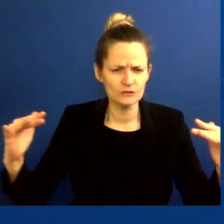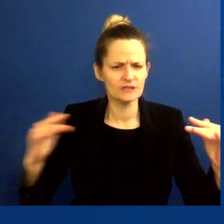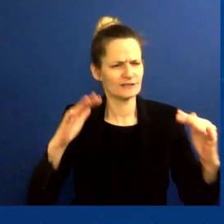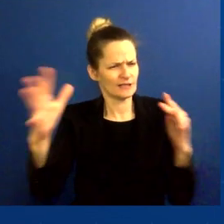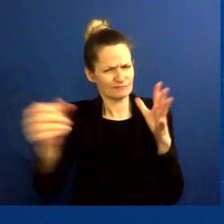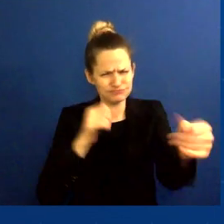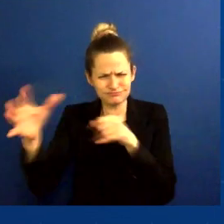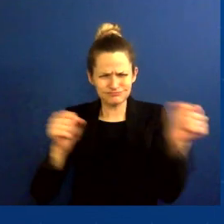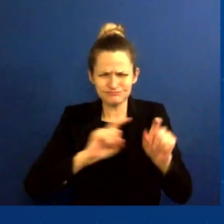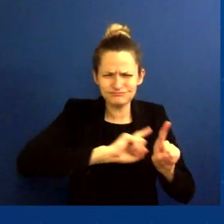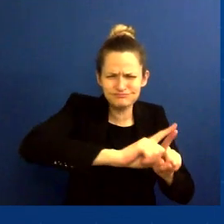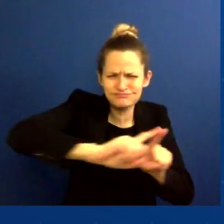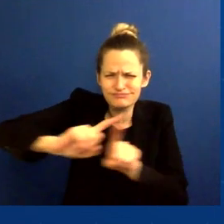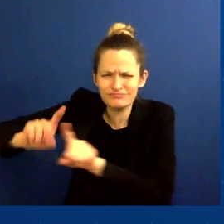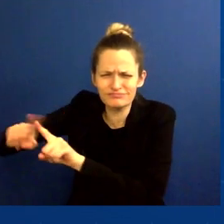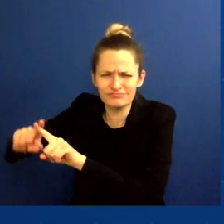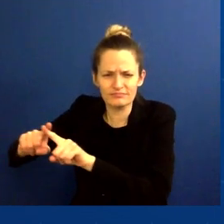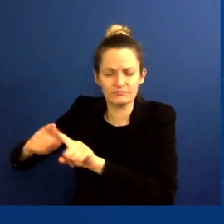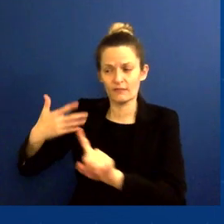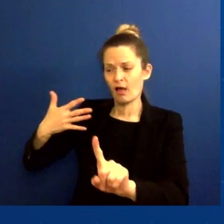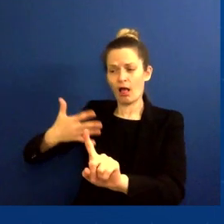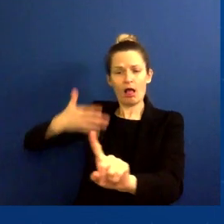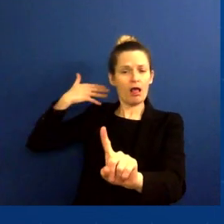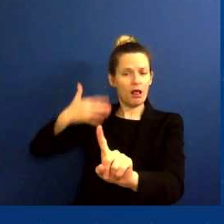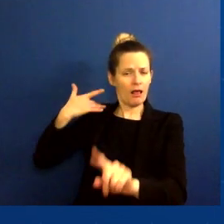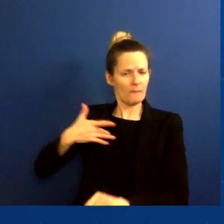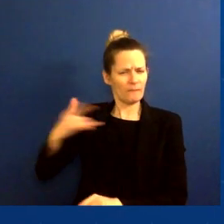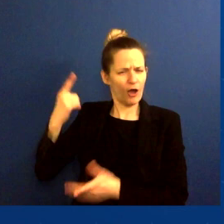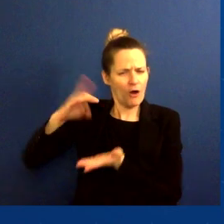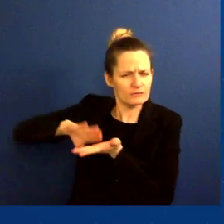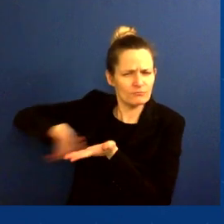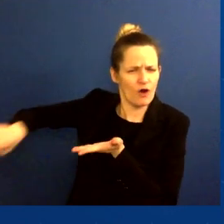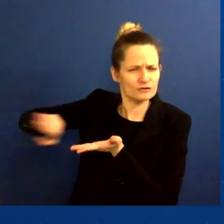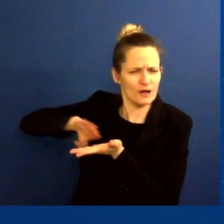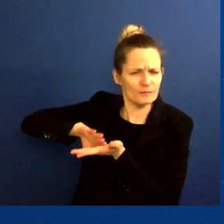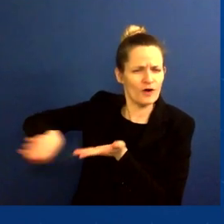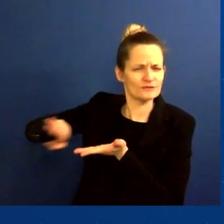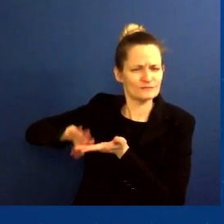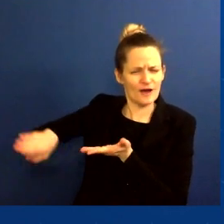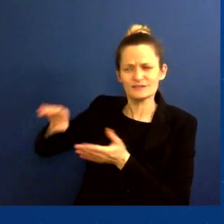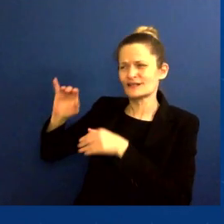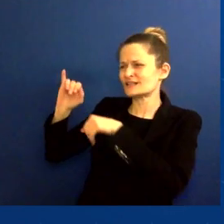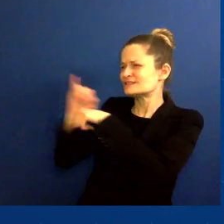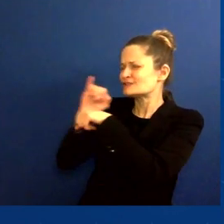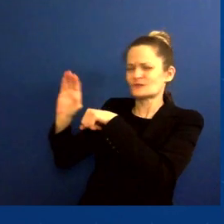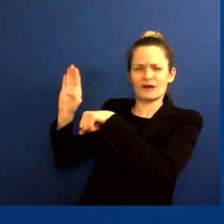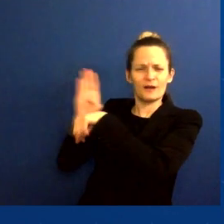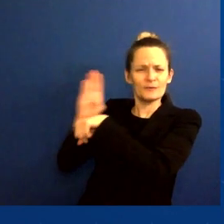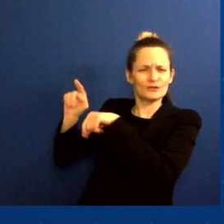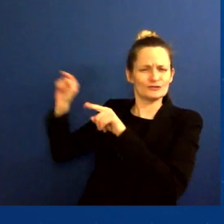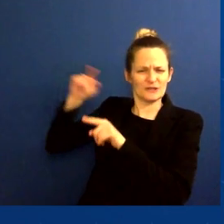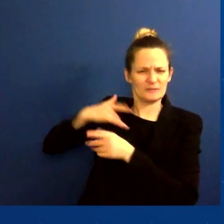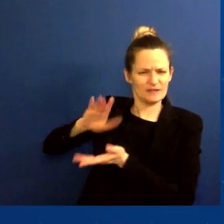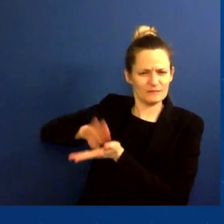This order will help all countries build back, build back better opportunities for all Americans of every race and gender.